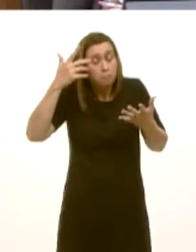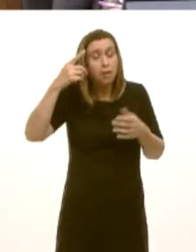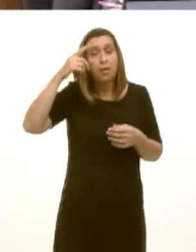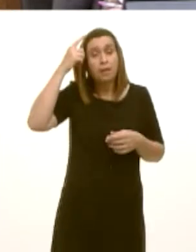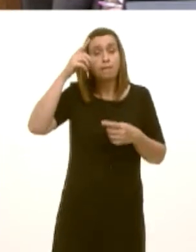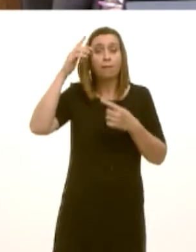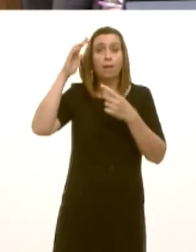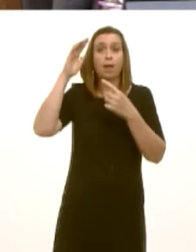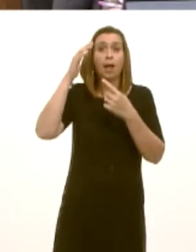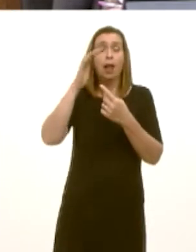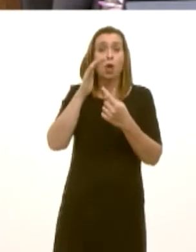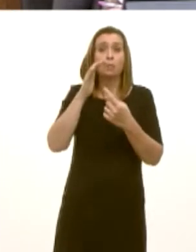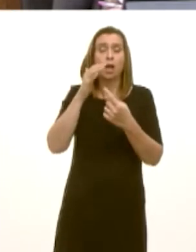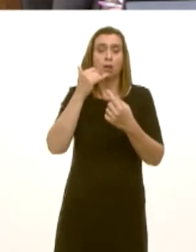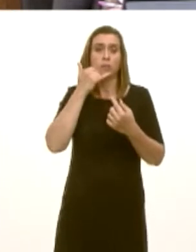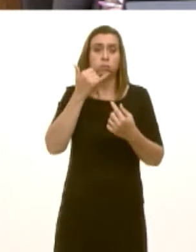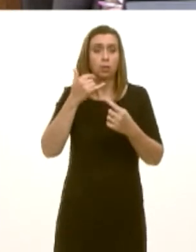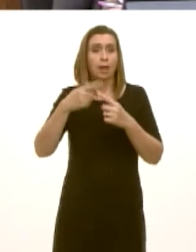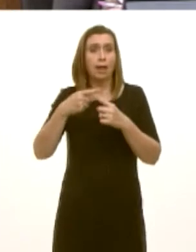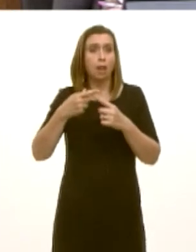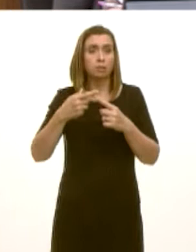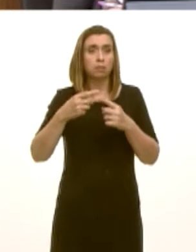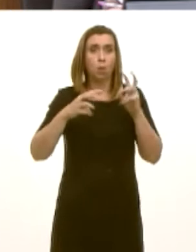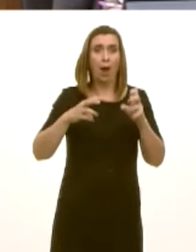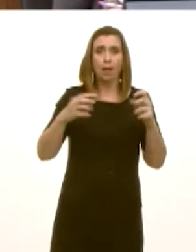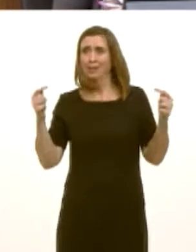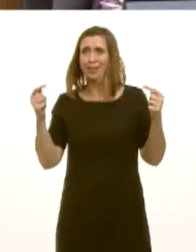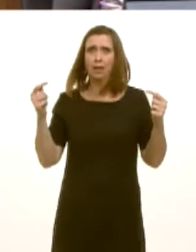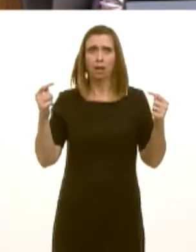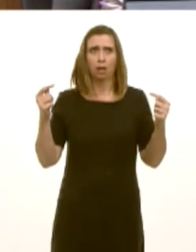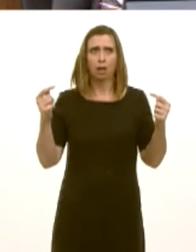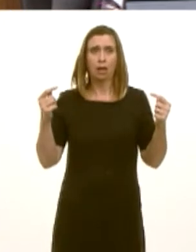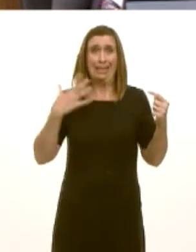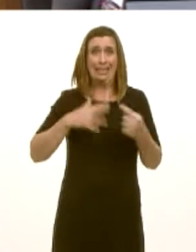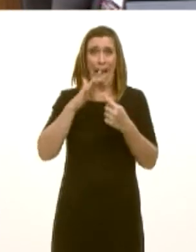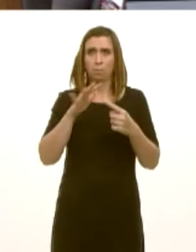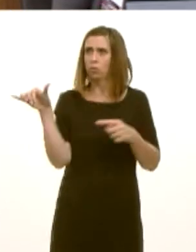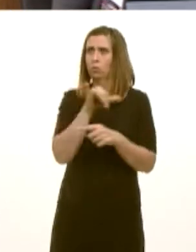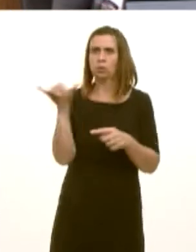gets the priorityóEngland or Wales? At the moment, there is no answer to that question, which illustrates once again how